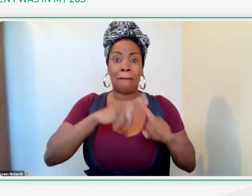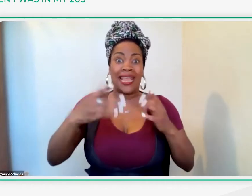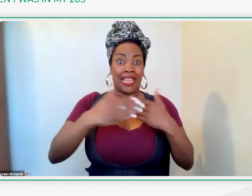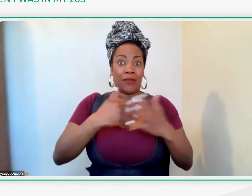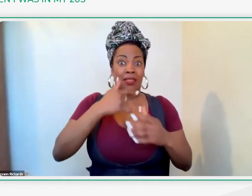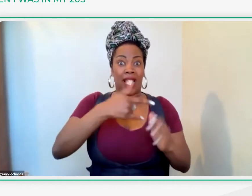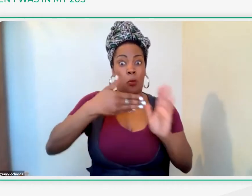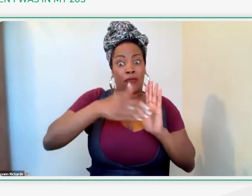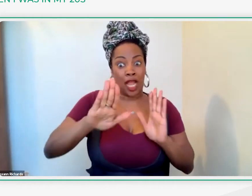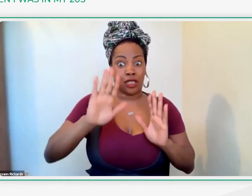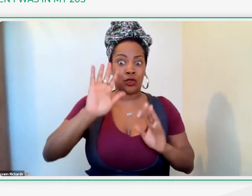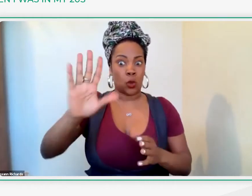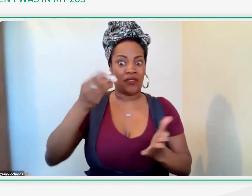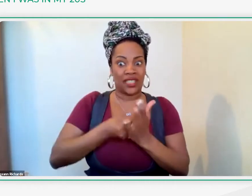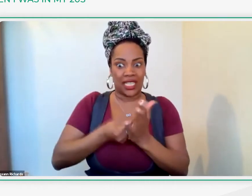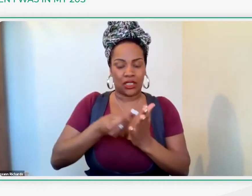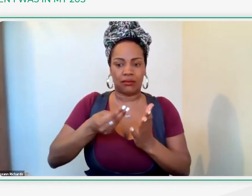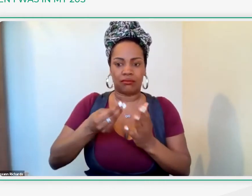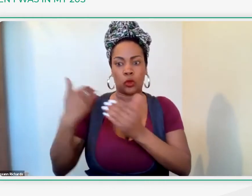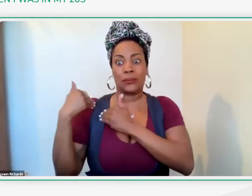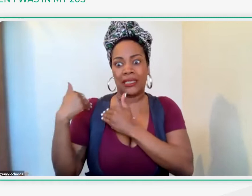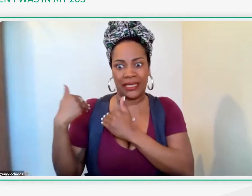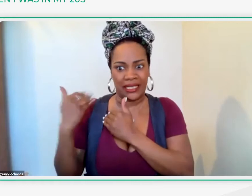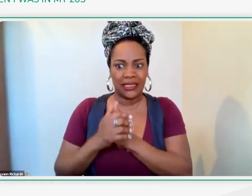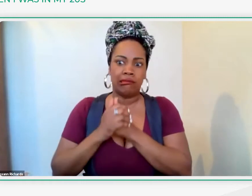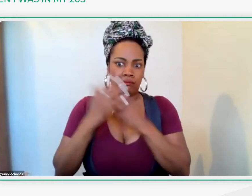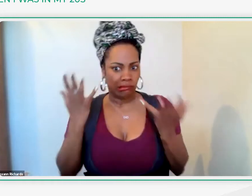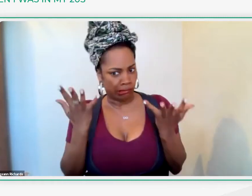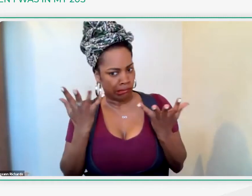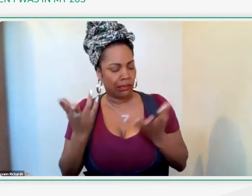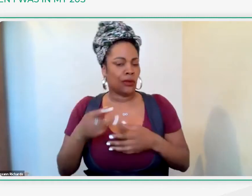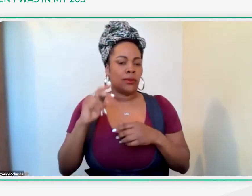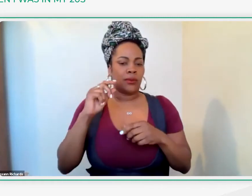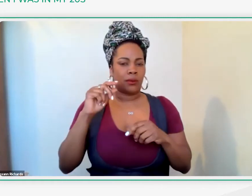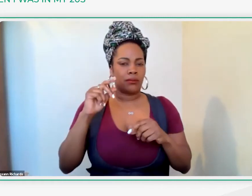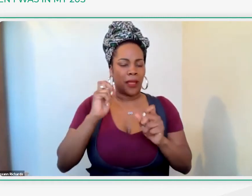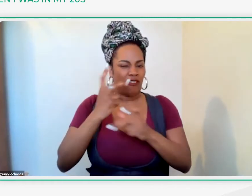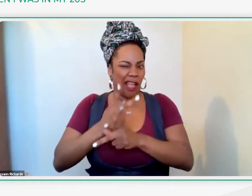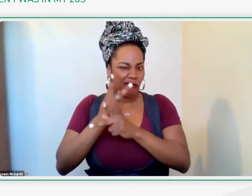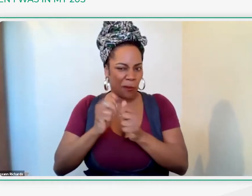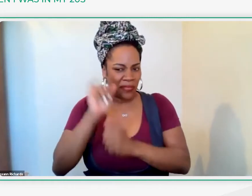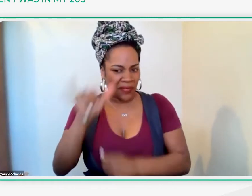So don't let those numbers define you.